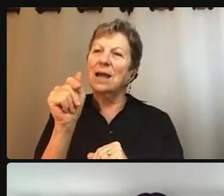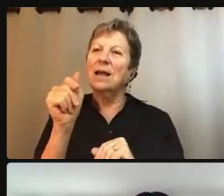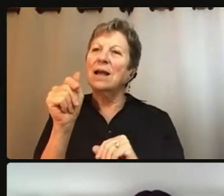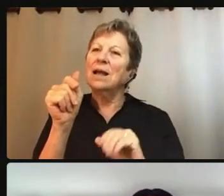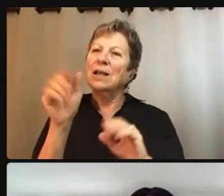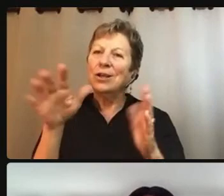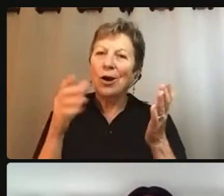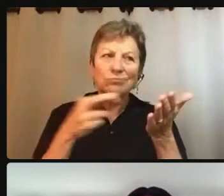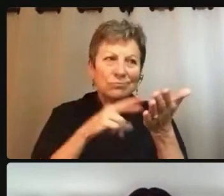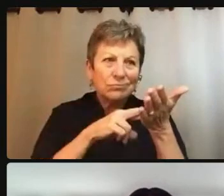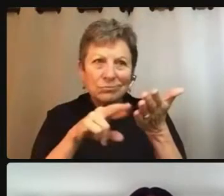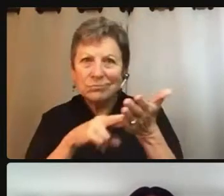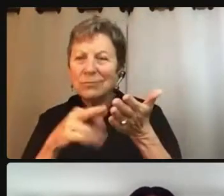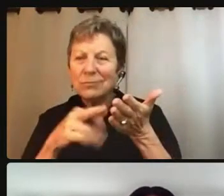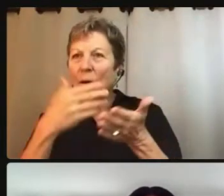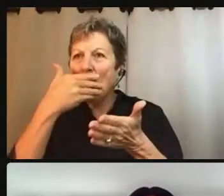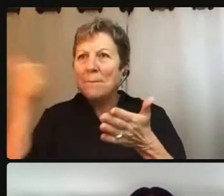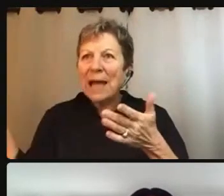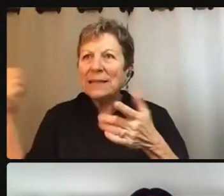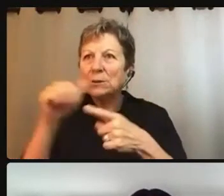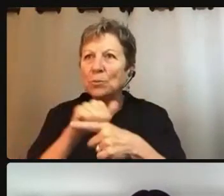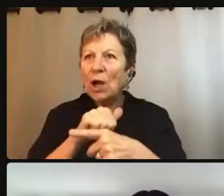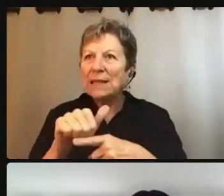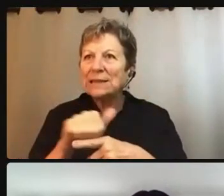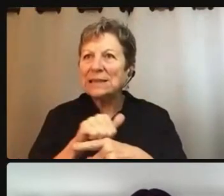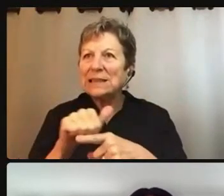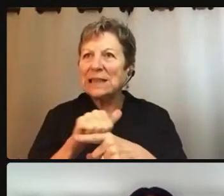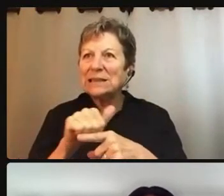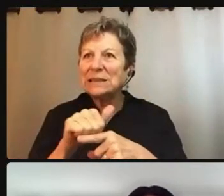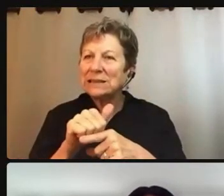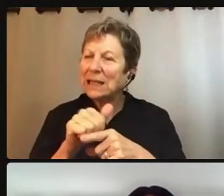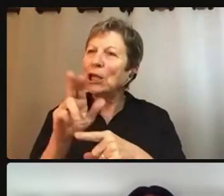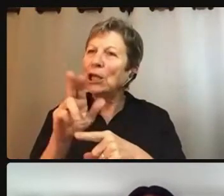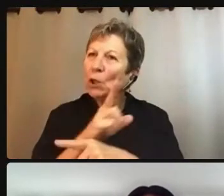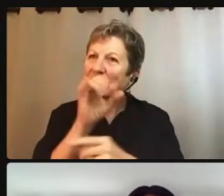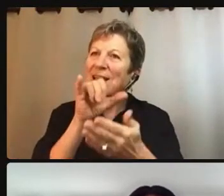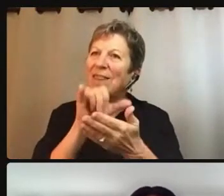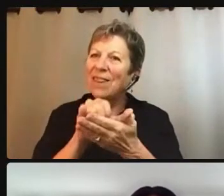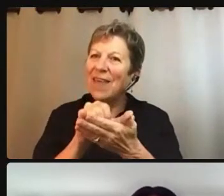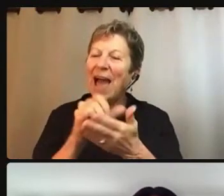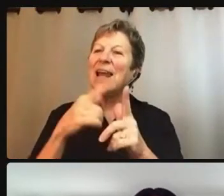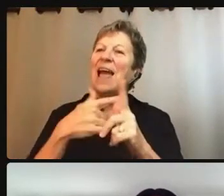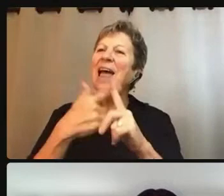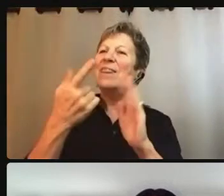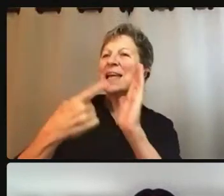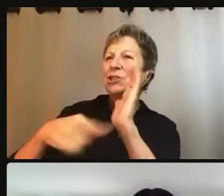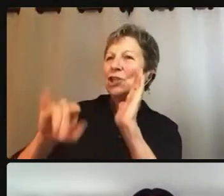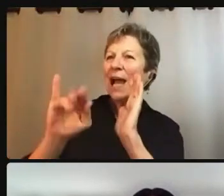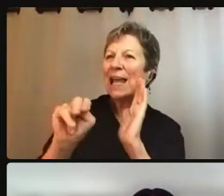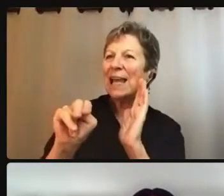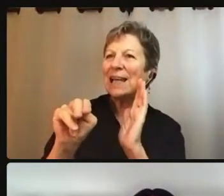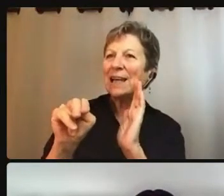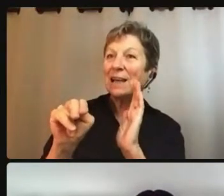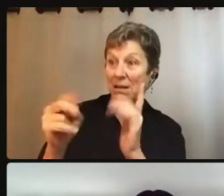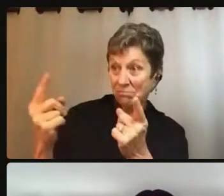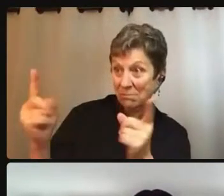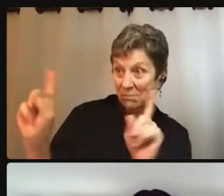YOU WANT TO DO YOU LOOKING AT THE DATA, YOUR RESEARCH BEST